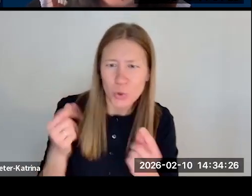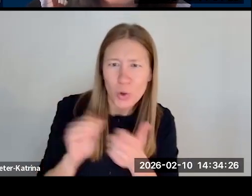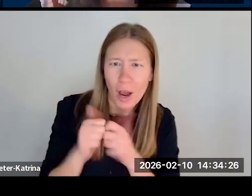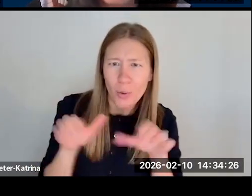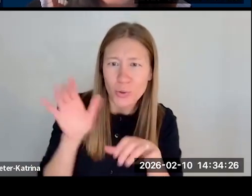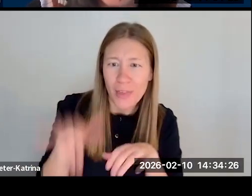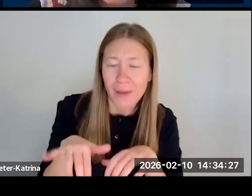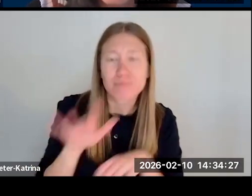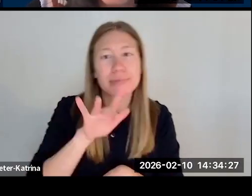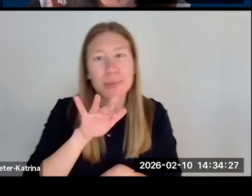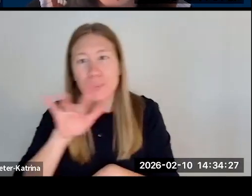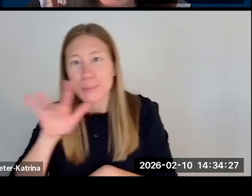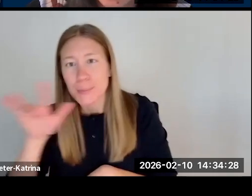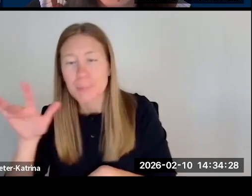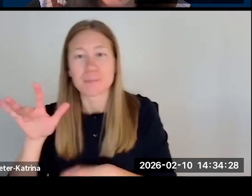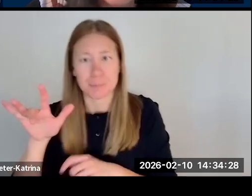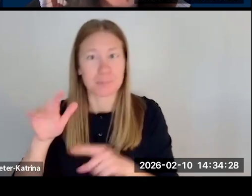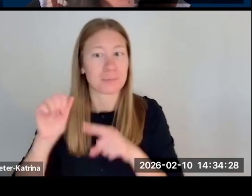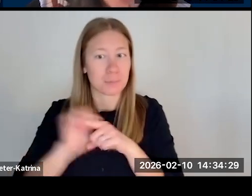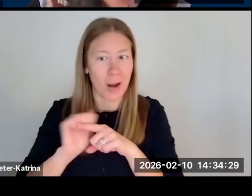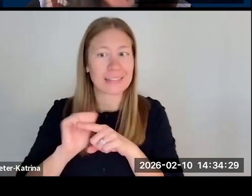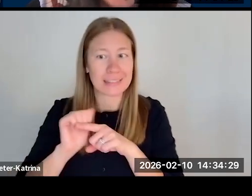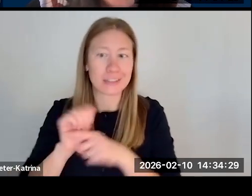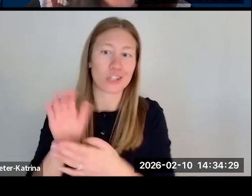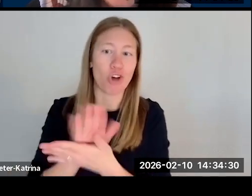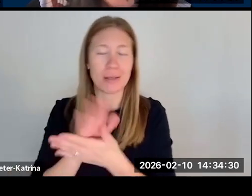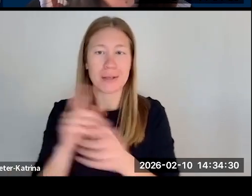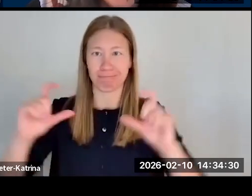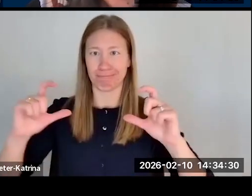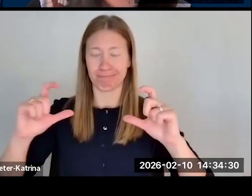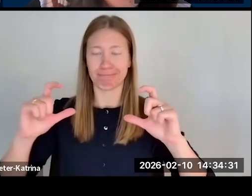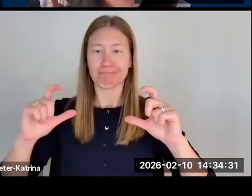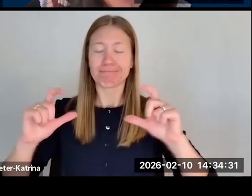and select my text practice document, go to the style pane